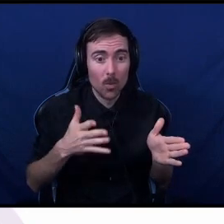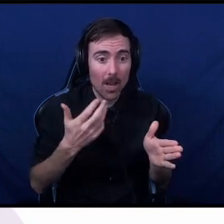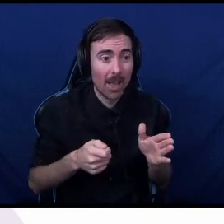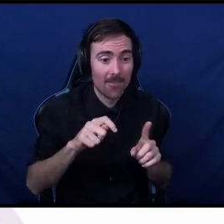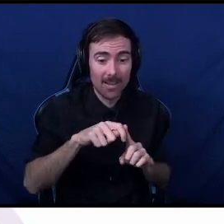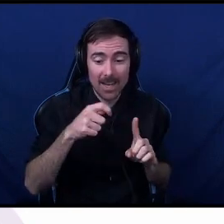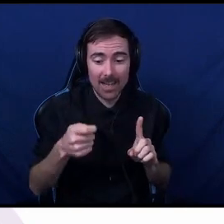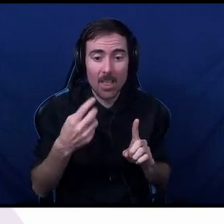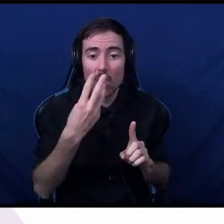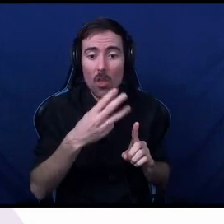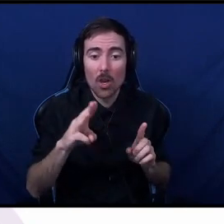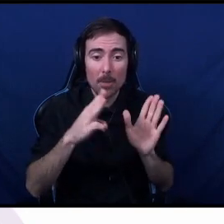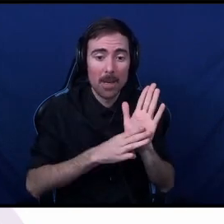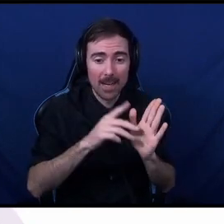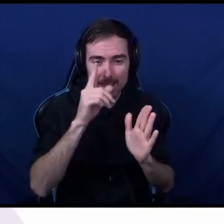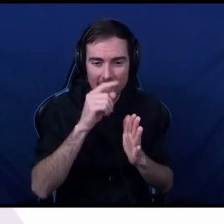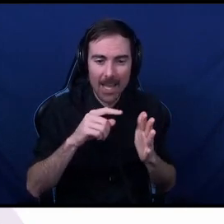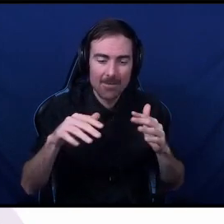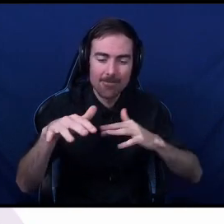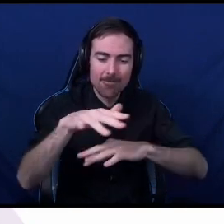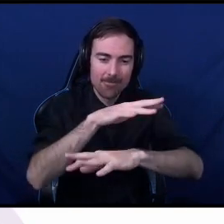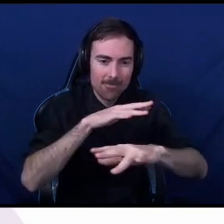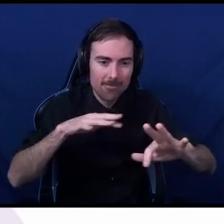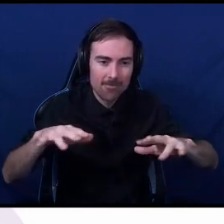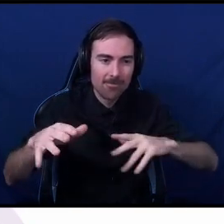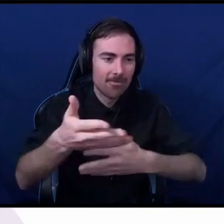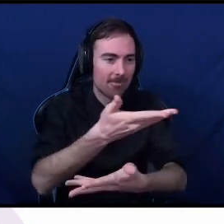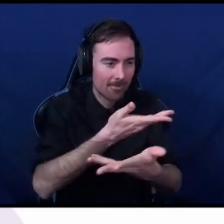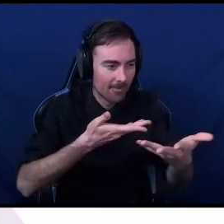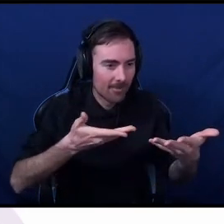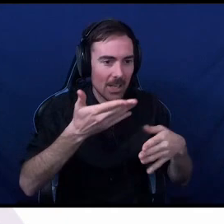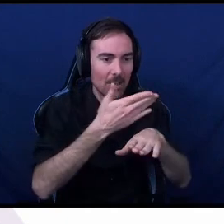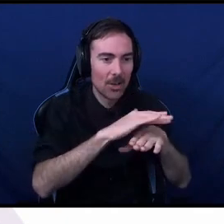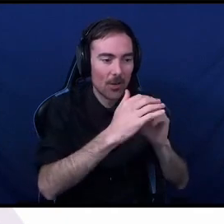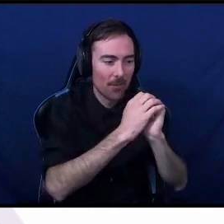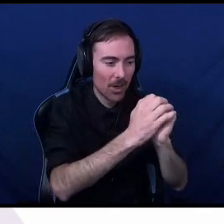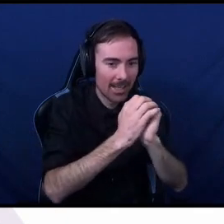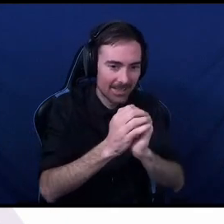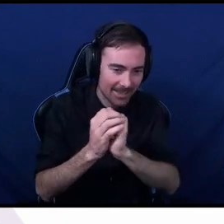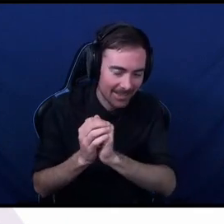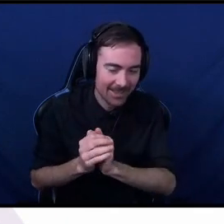socialise, to make new friends. And tip if you want an autograph